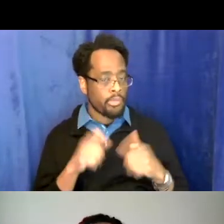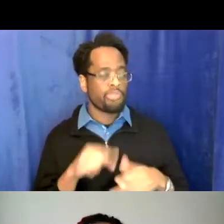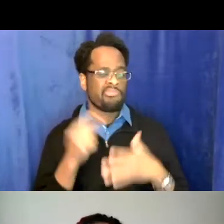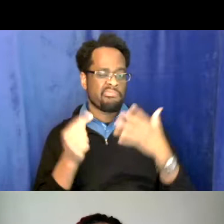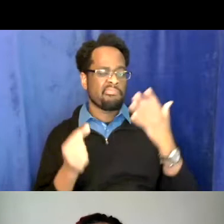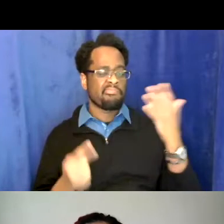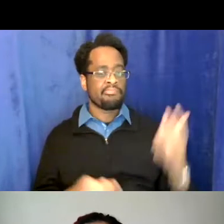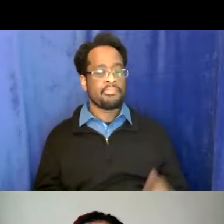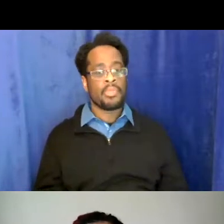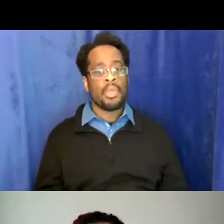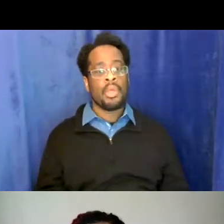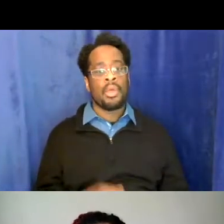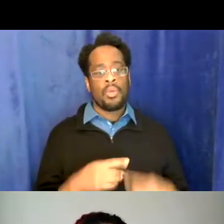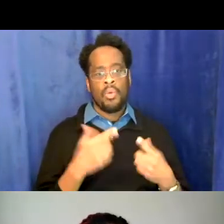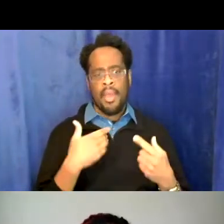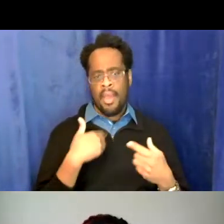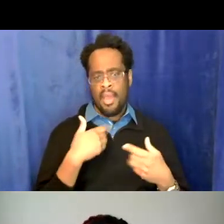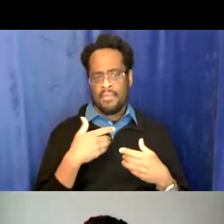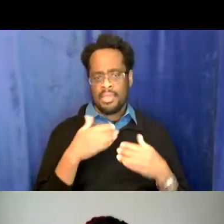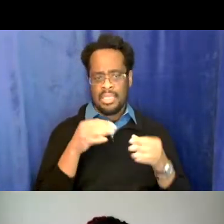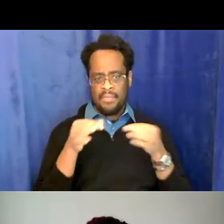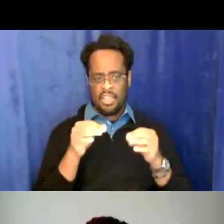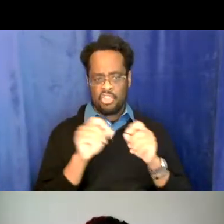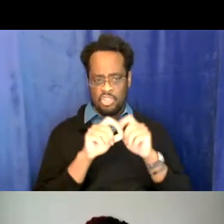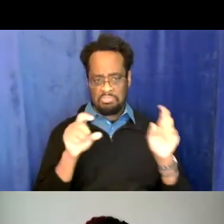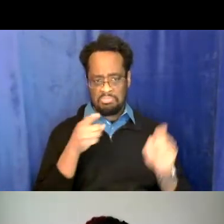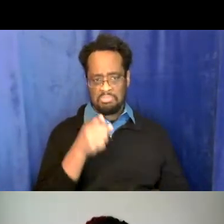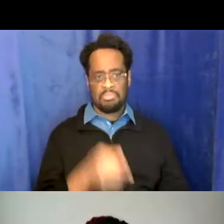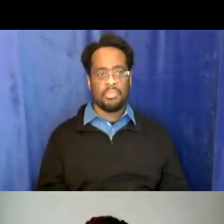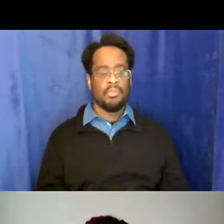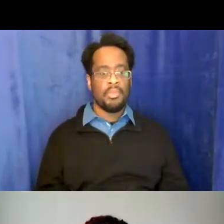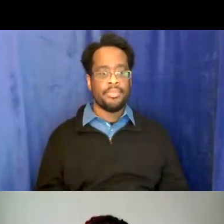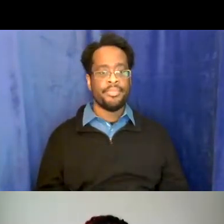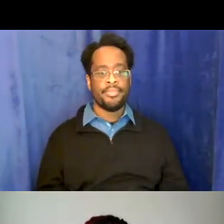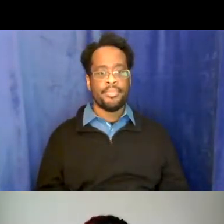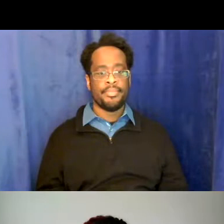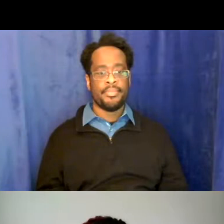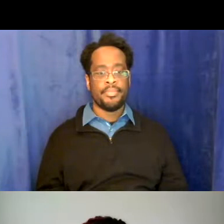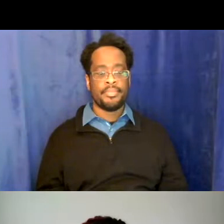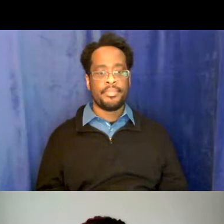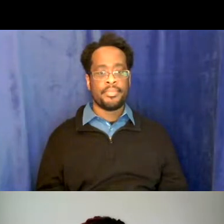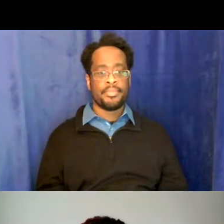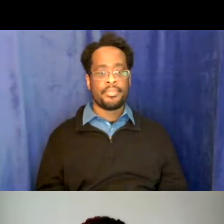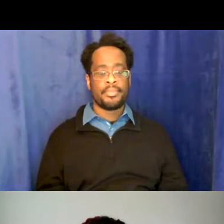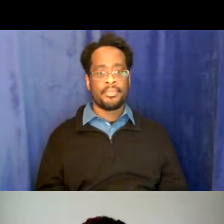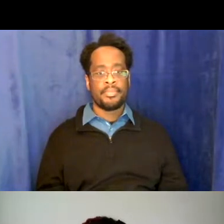it is uh matched to the situation and environment, but do you see some of the points here.